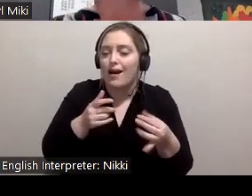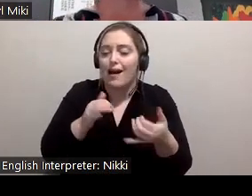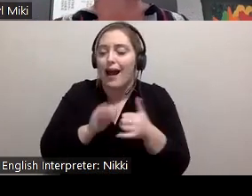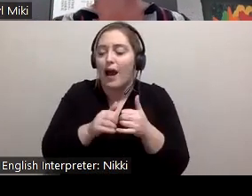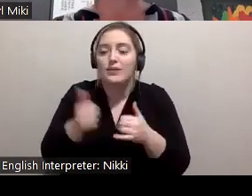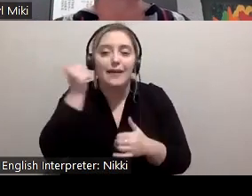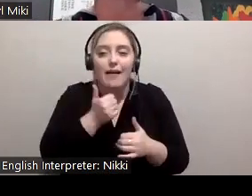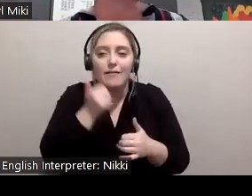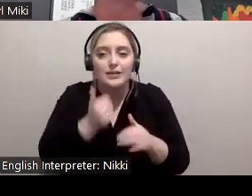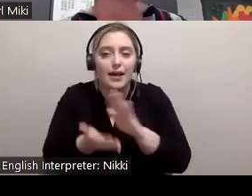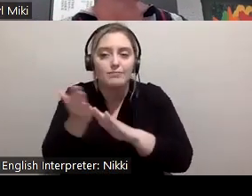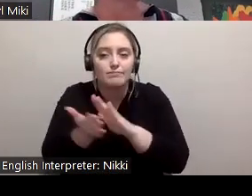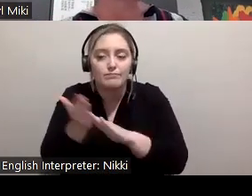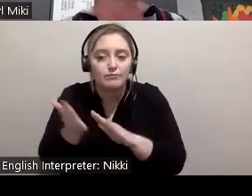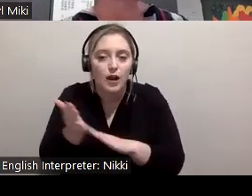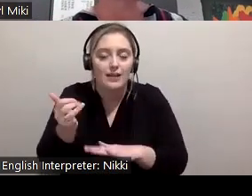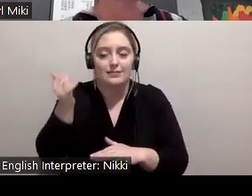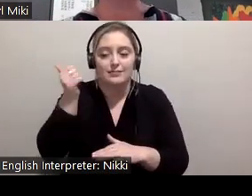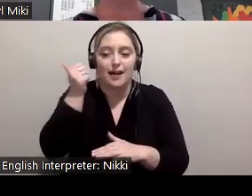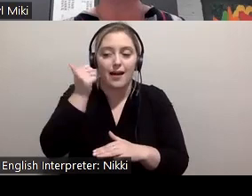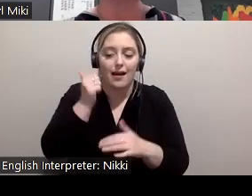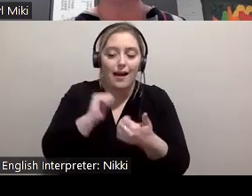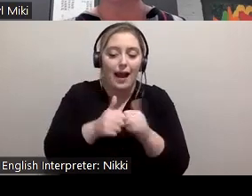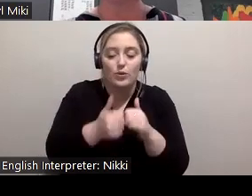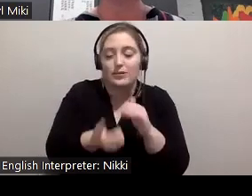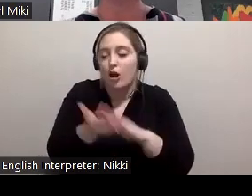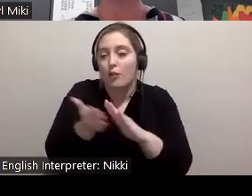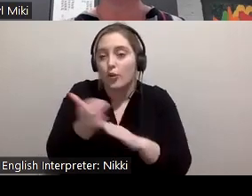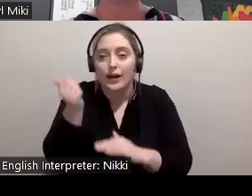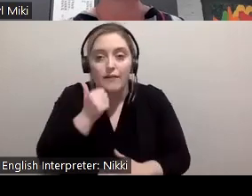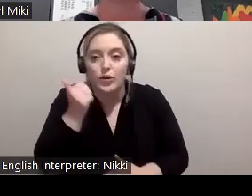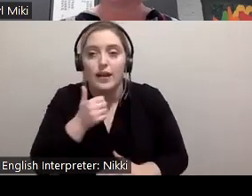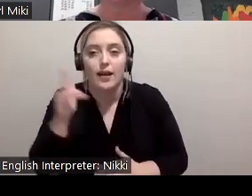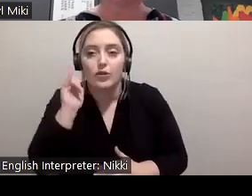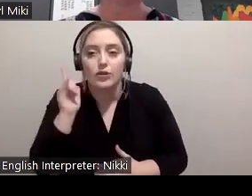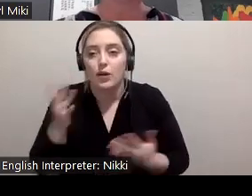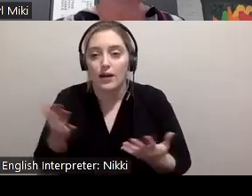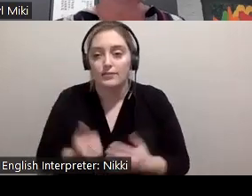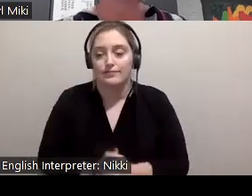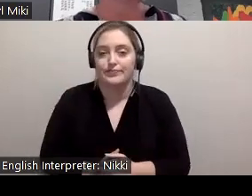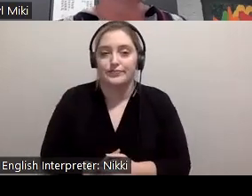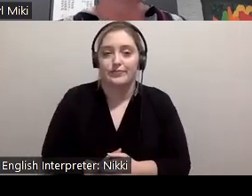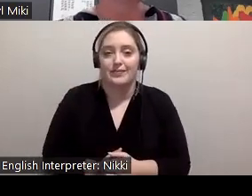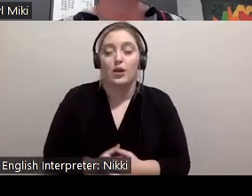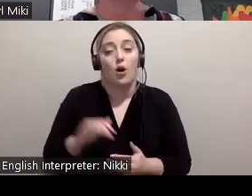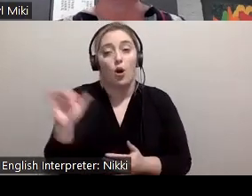activities play out. There is a short budget form that will ask